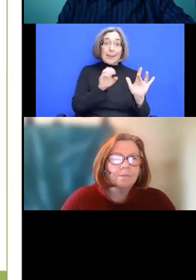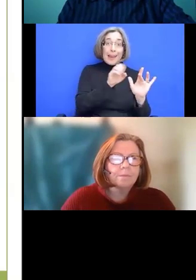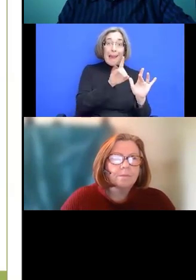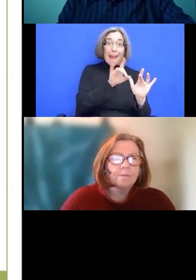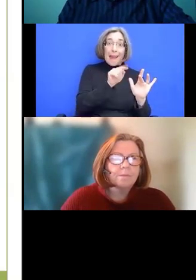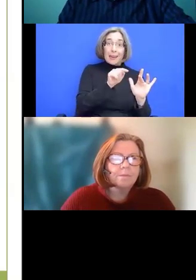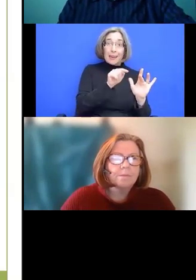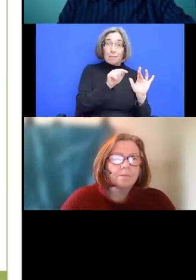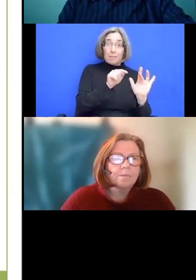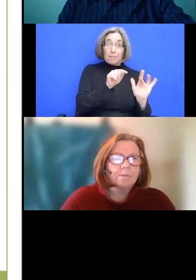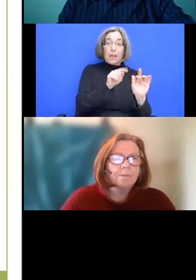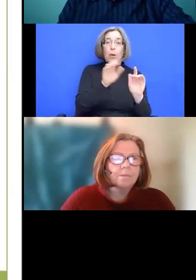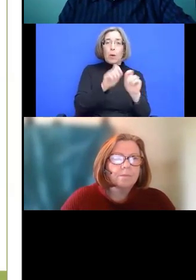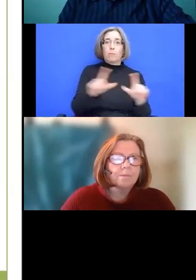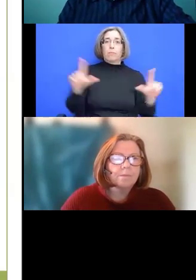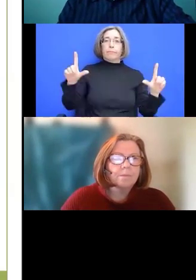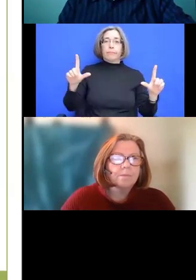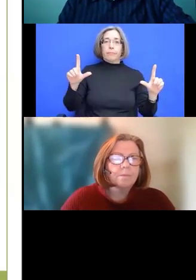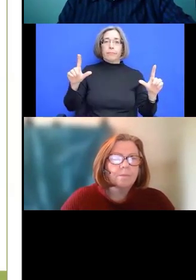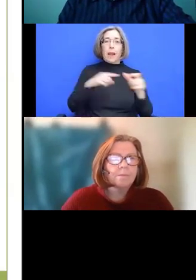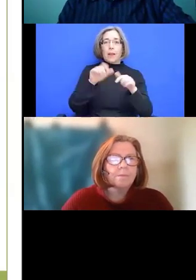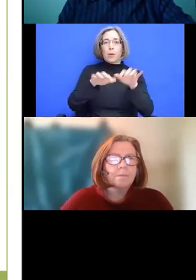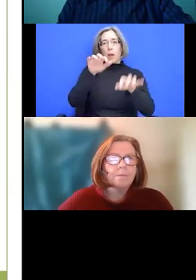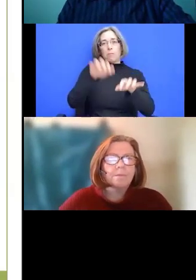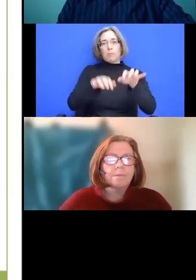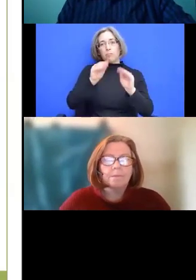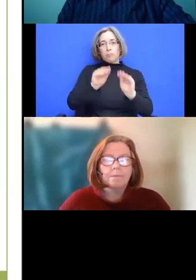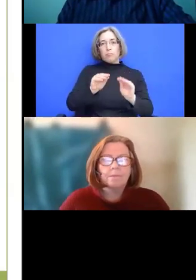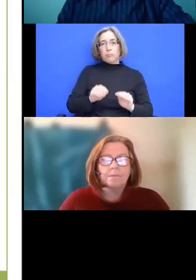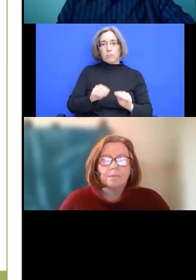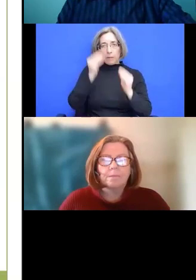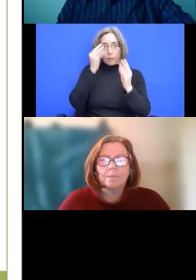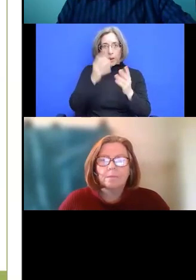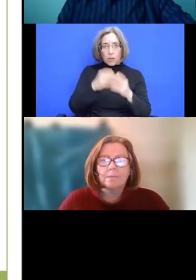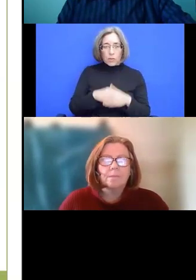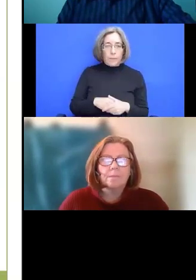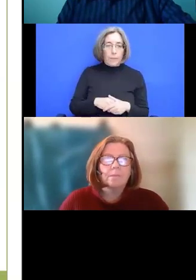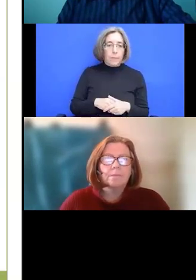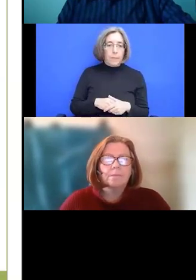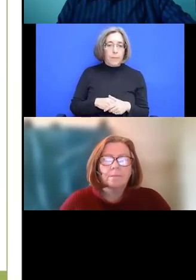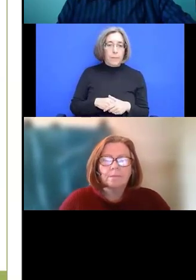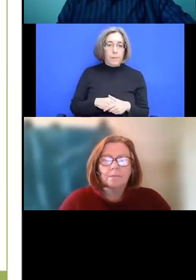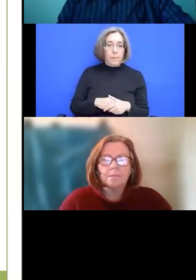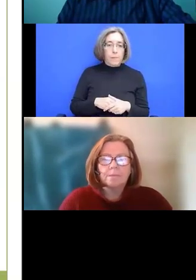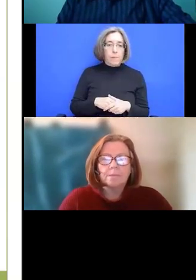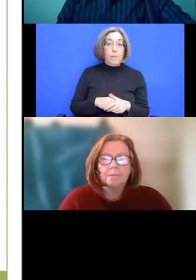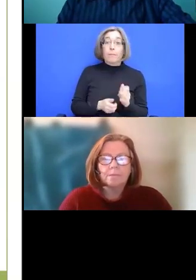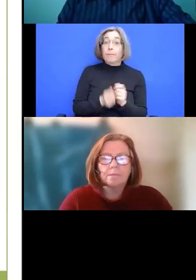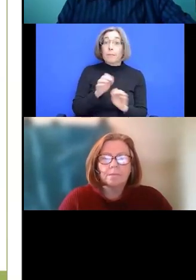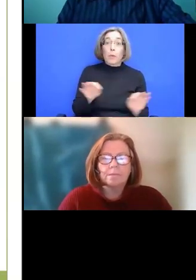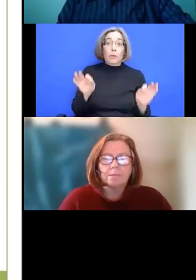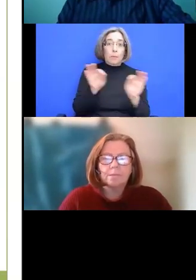and update all that information. Again, the important ones are going to be your early stage